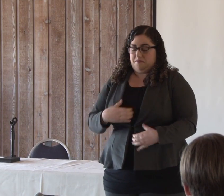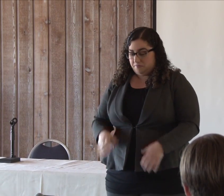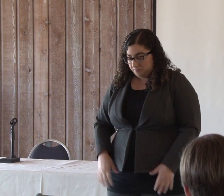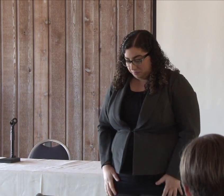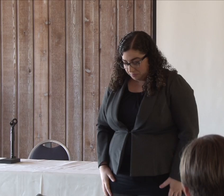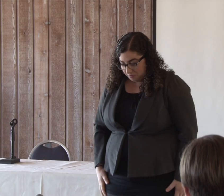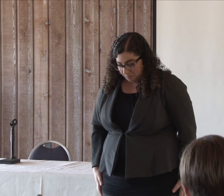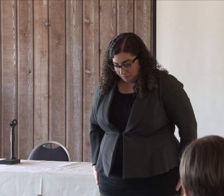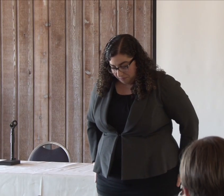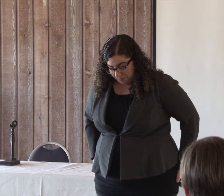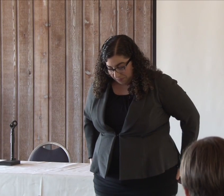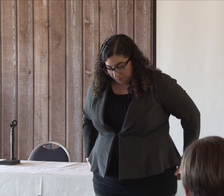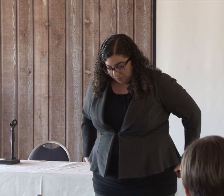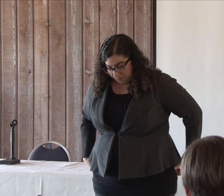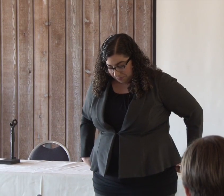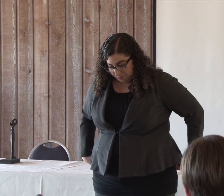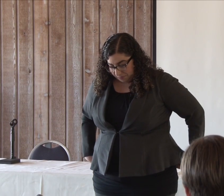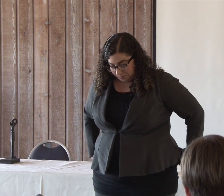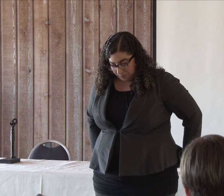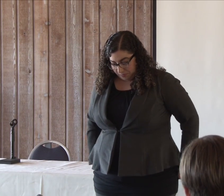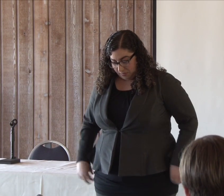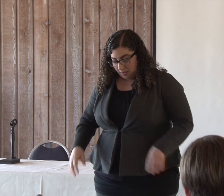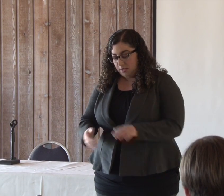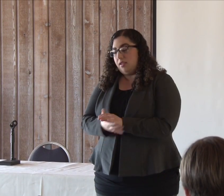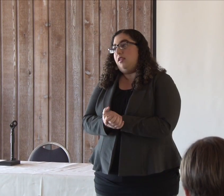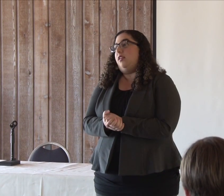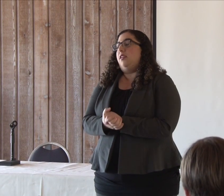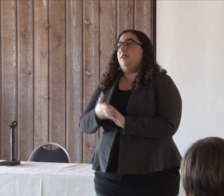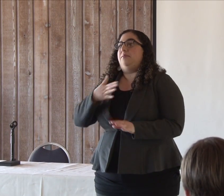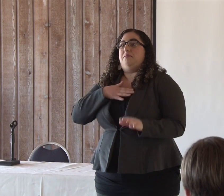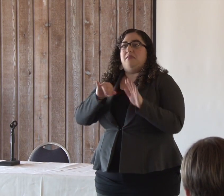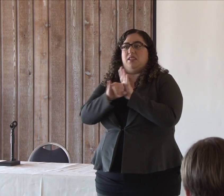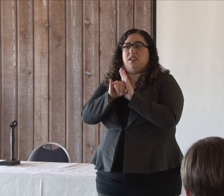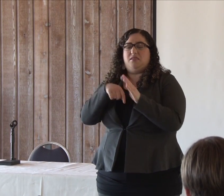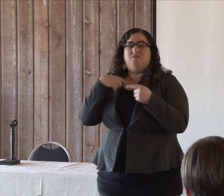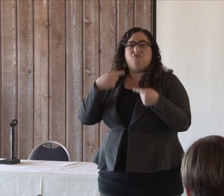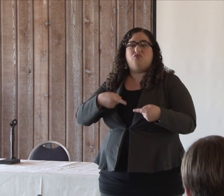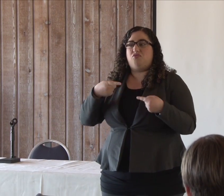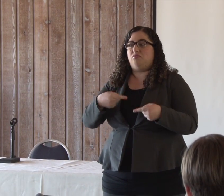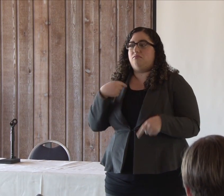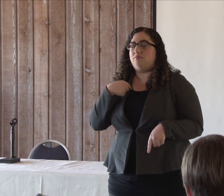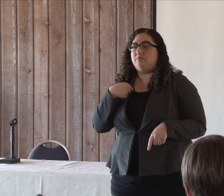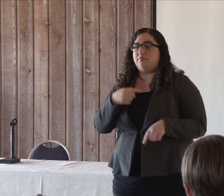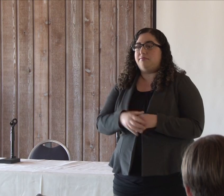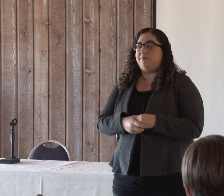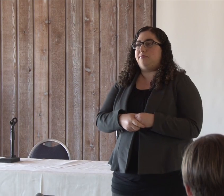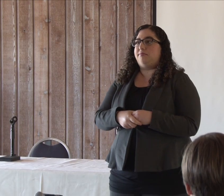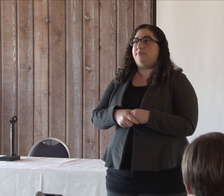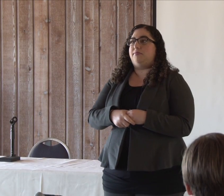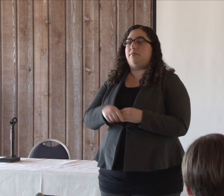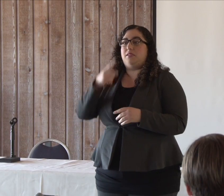Were experiencing a really really horrific war, as well as famine.